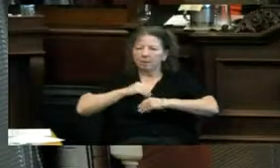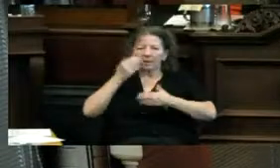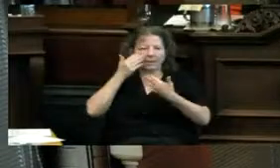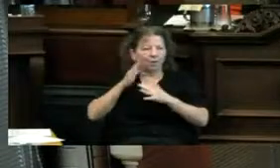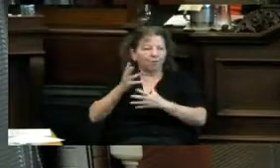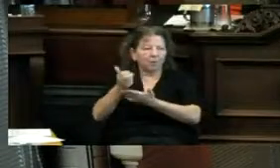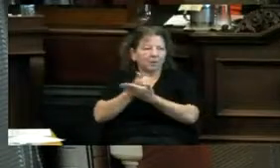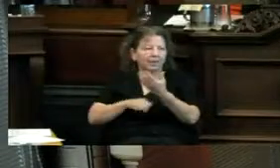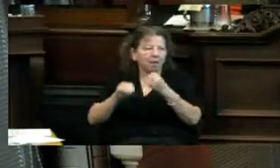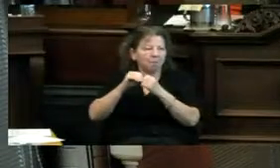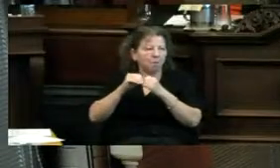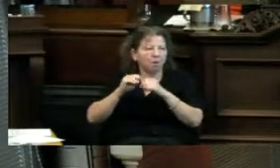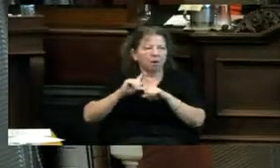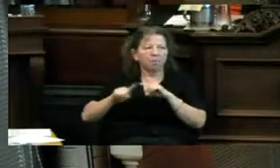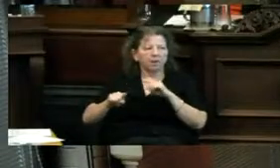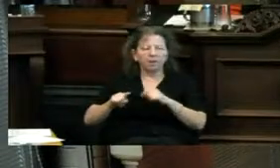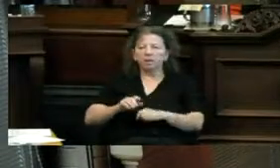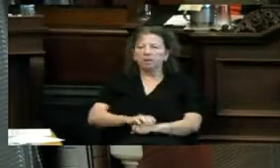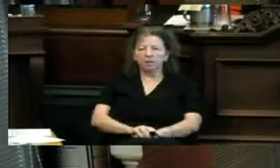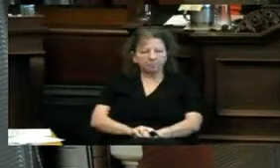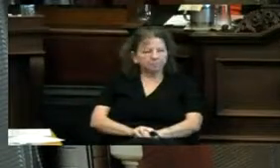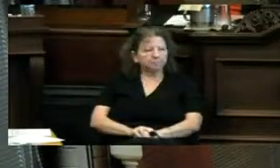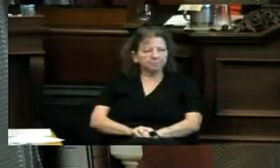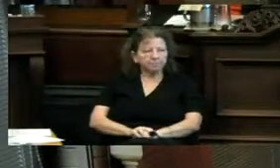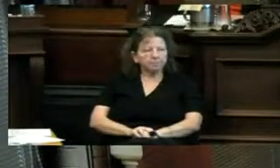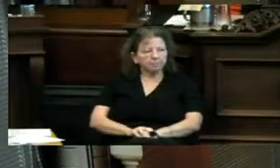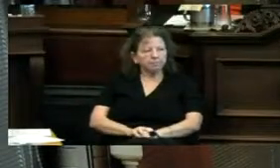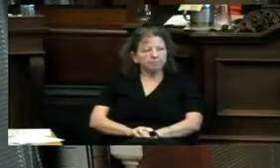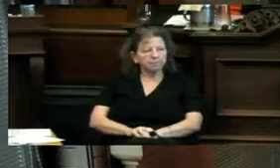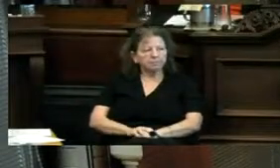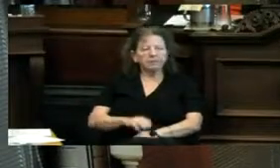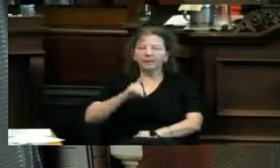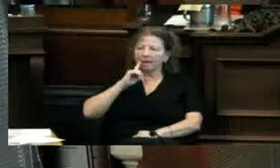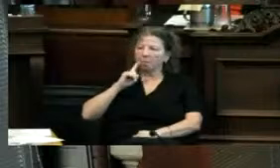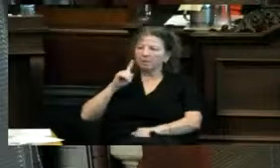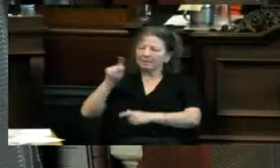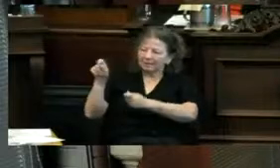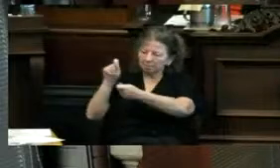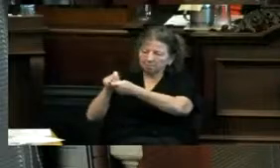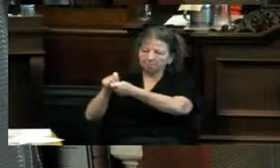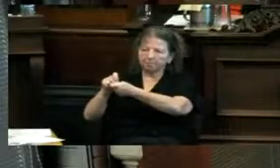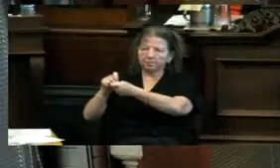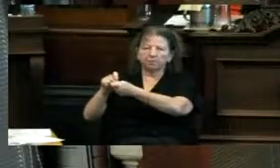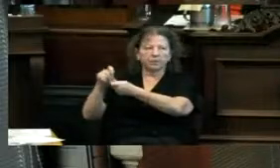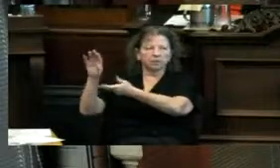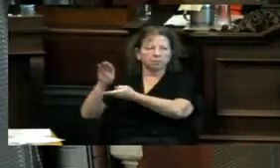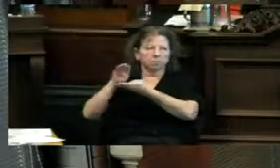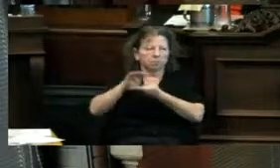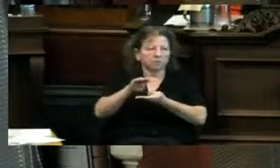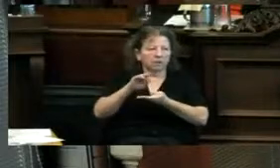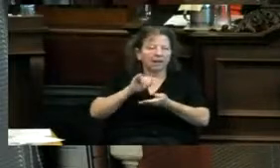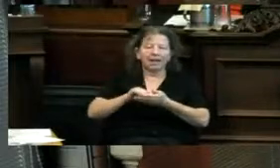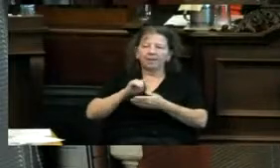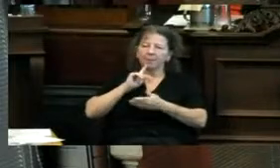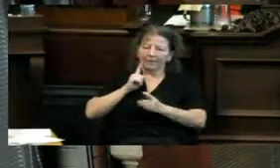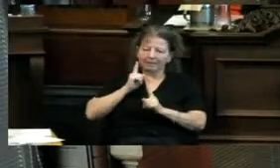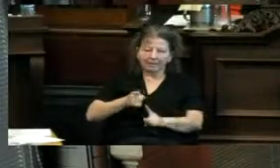get. And we should take this because I don't know how much more we'll be getting. But this